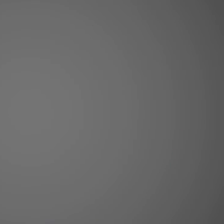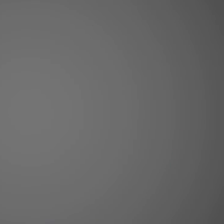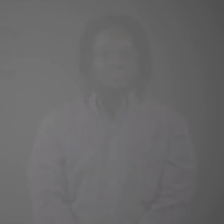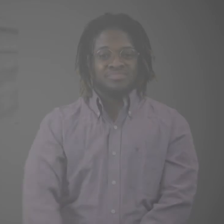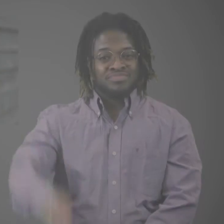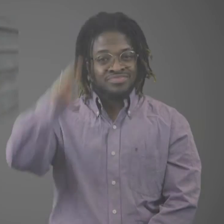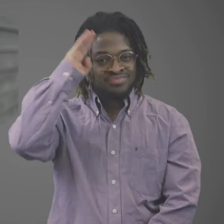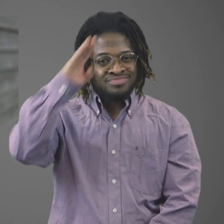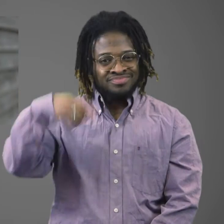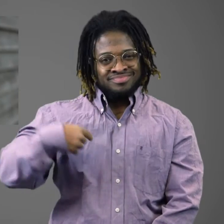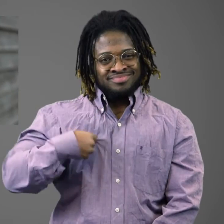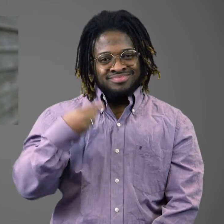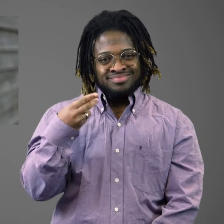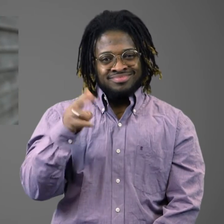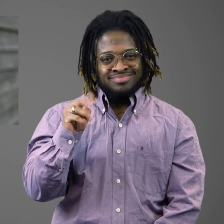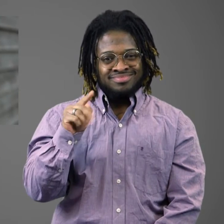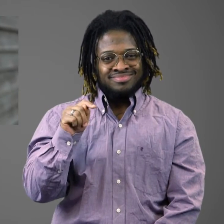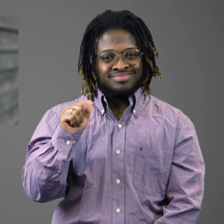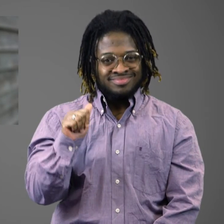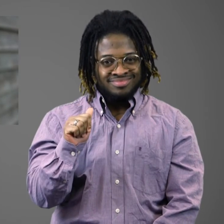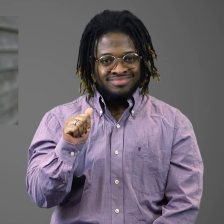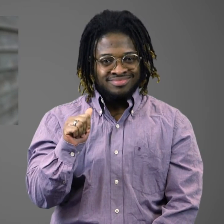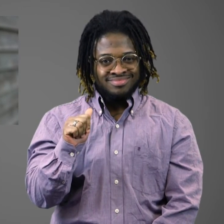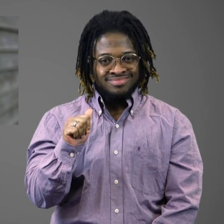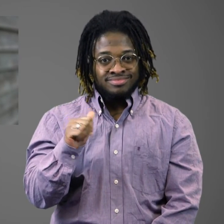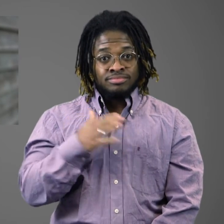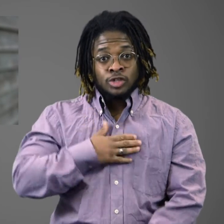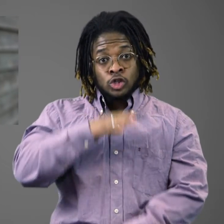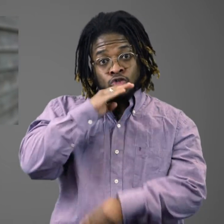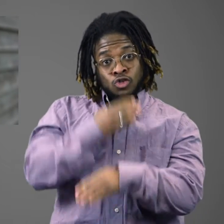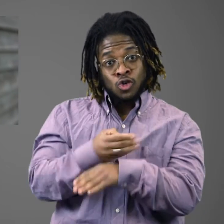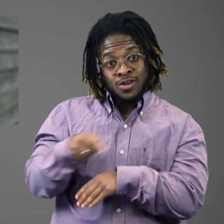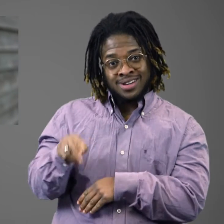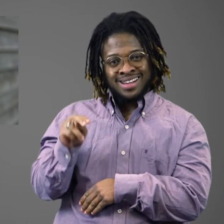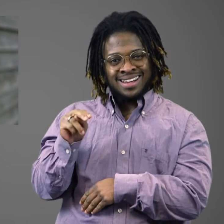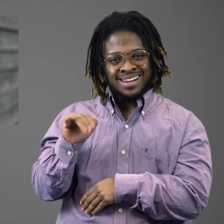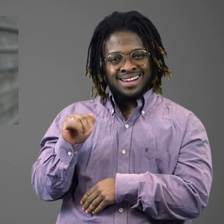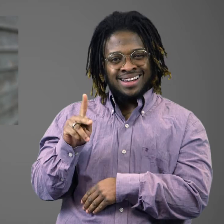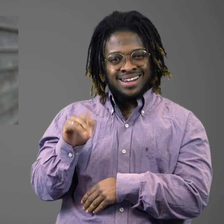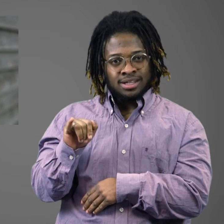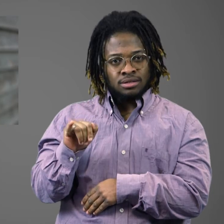Hi, I'm Hunta.